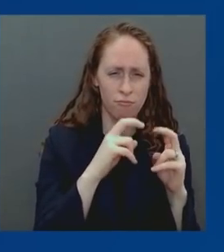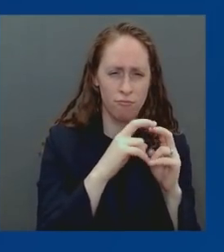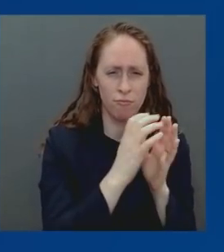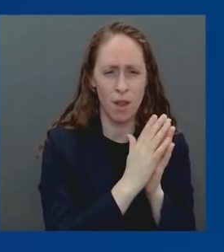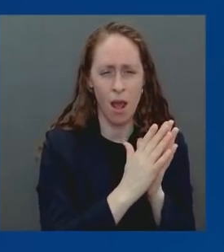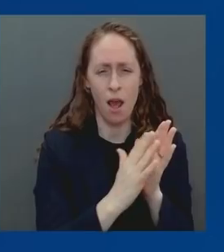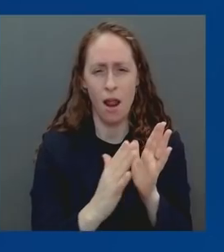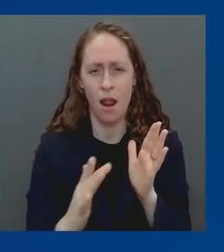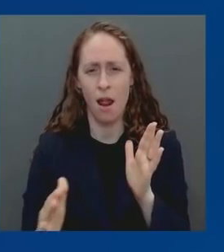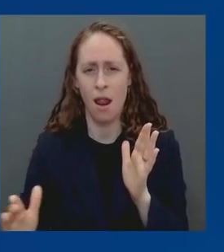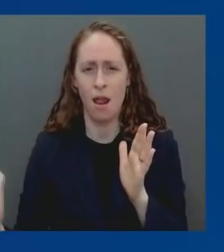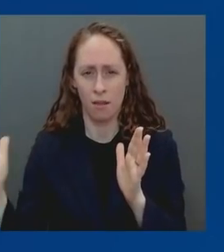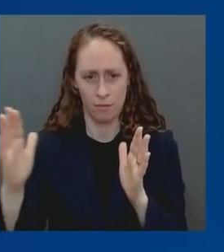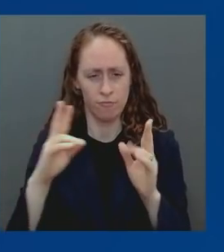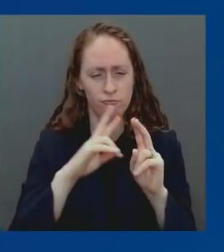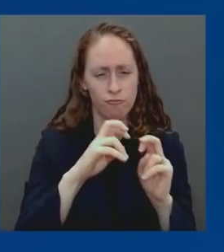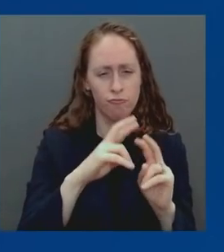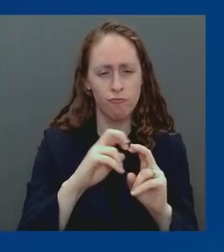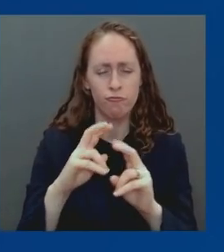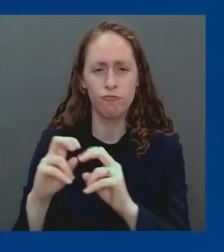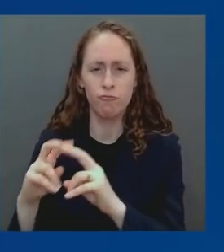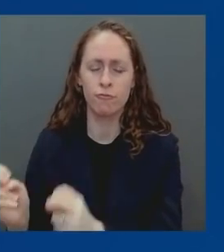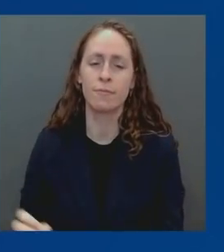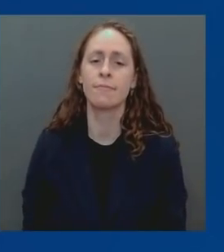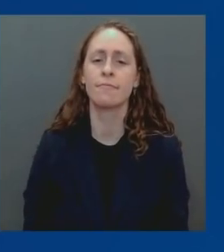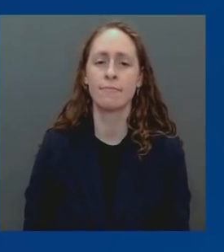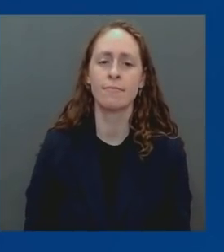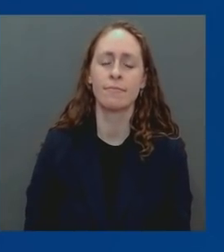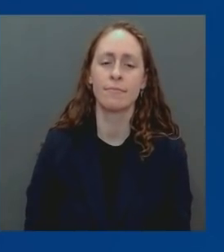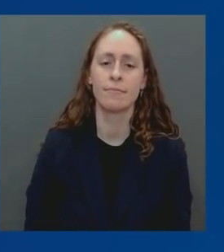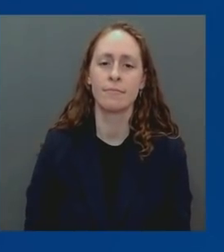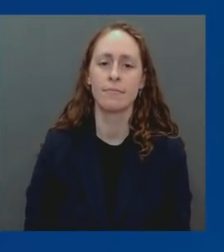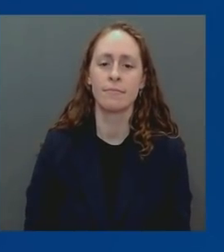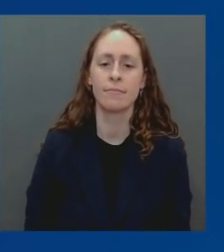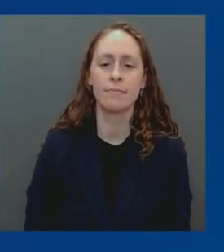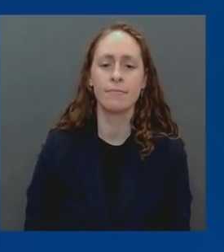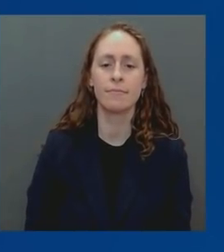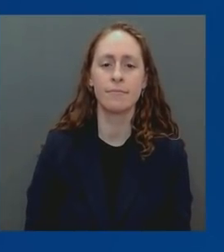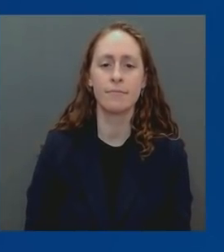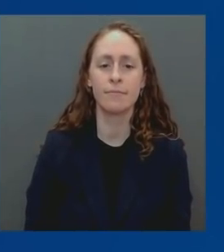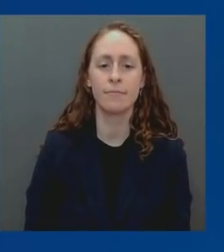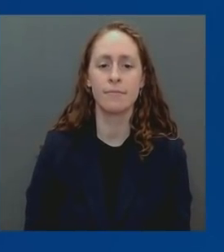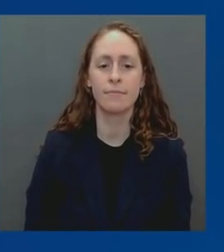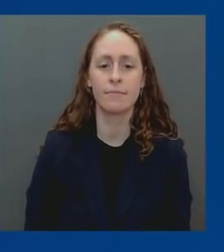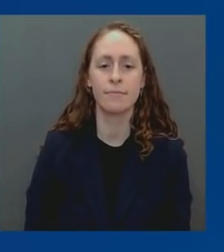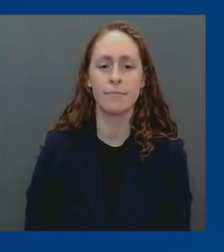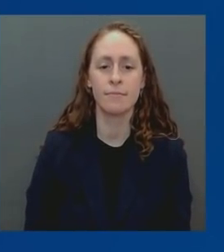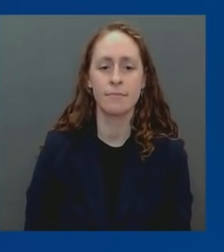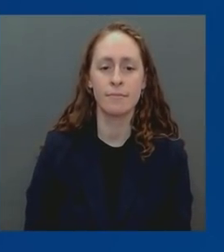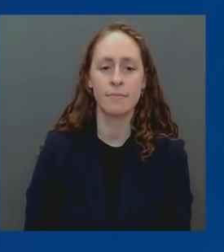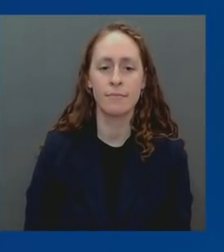But data are clear: COVID-19 vaccination in male or female partners did not affect the likelihood of conception.